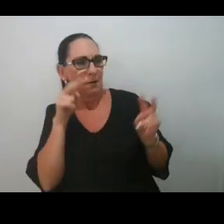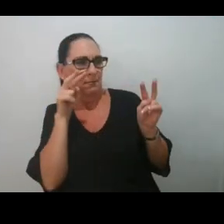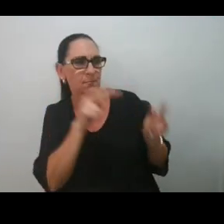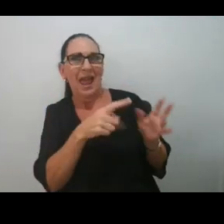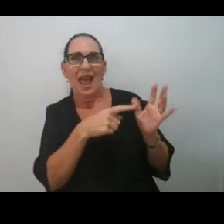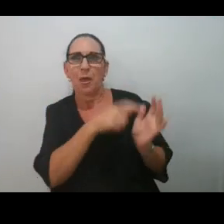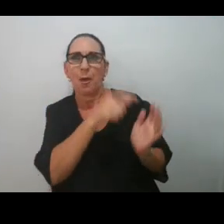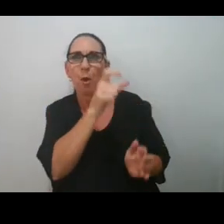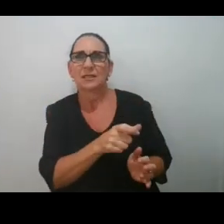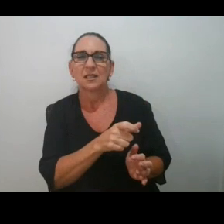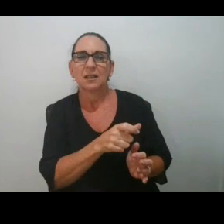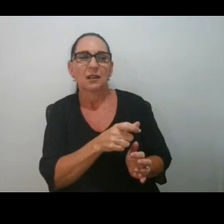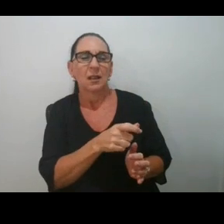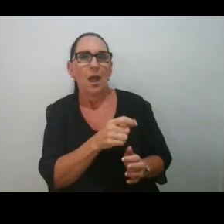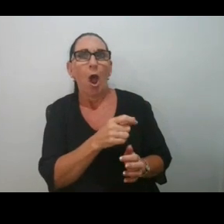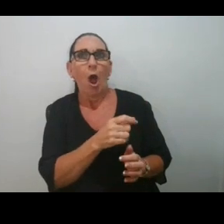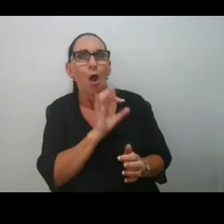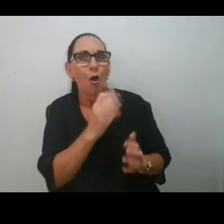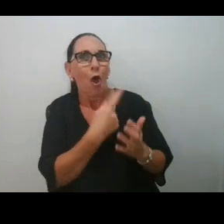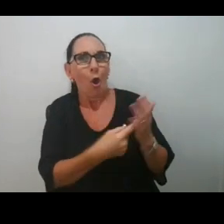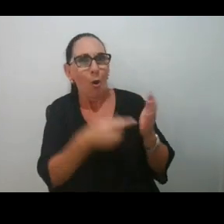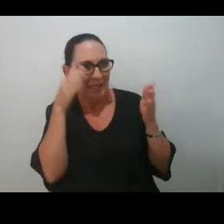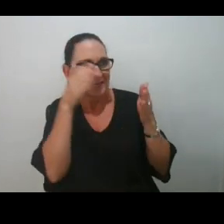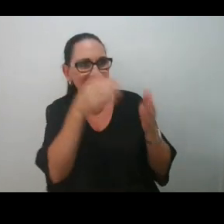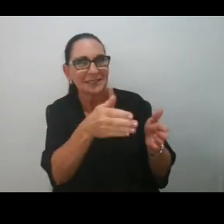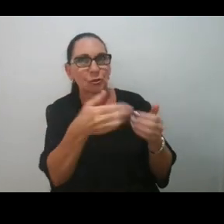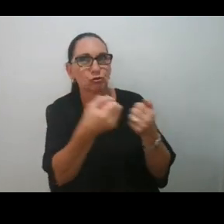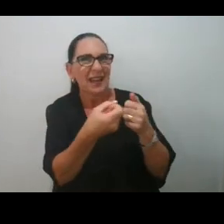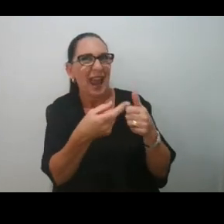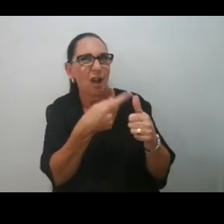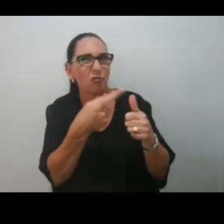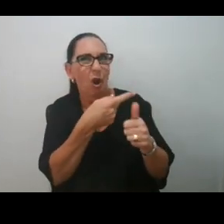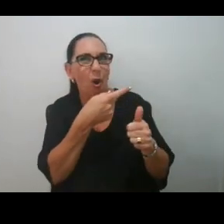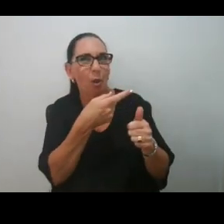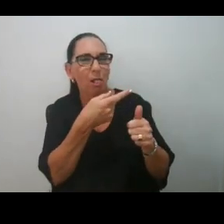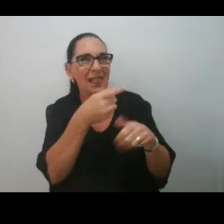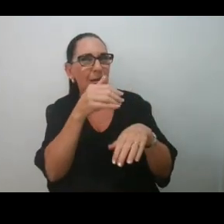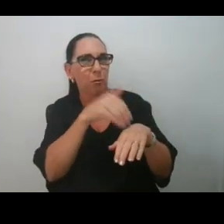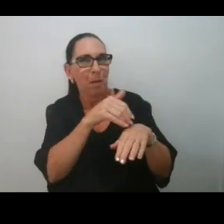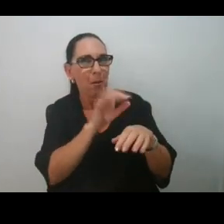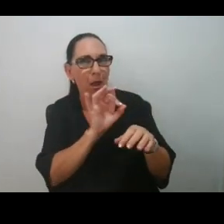alcohol issue but obviously the other things that underly and also so um affect you in your daily